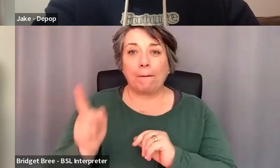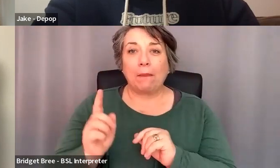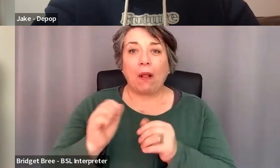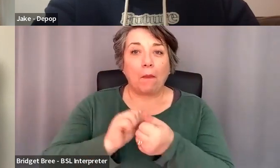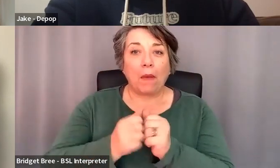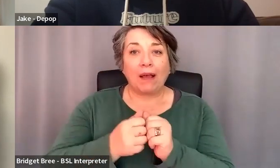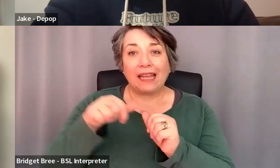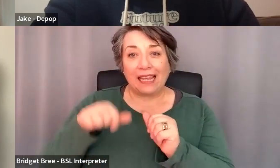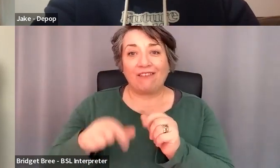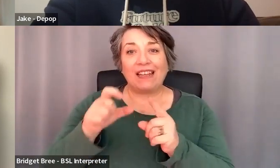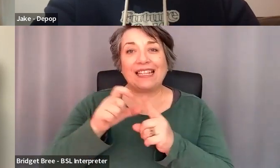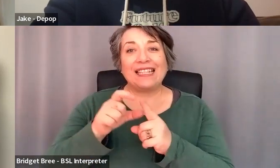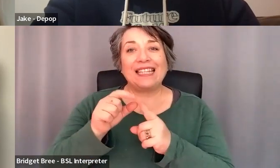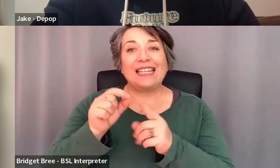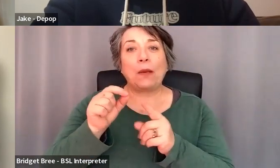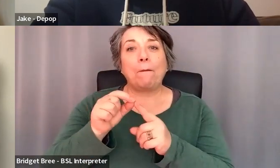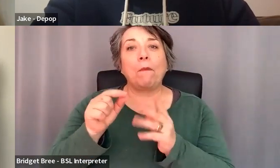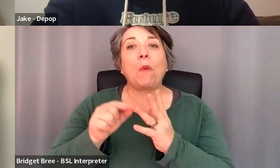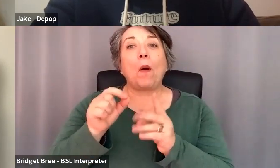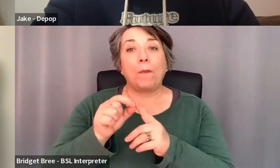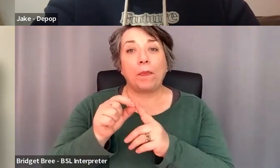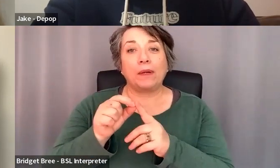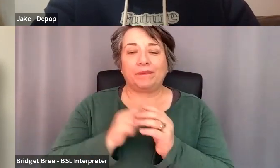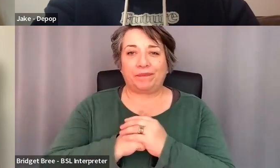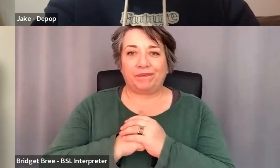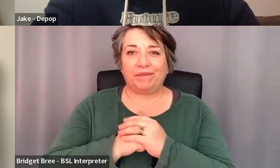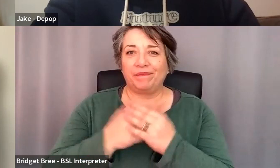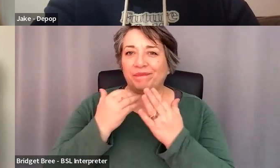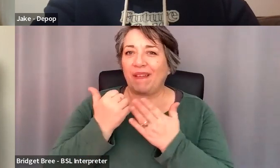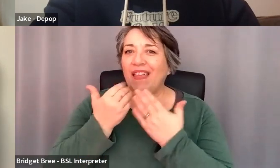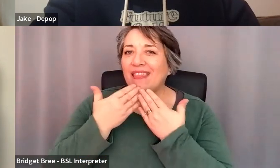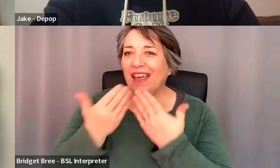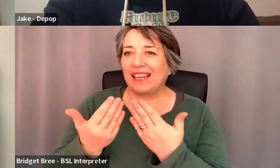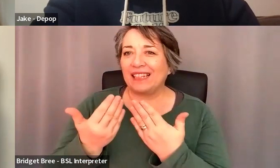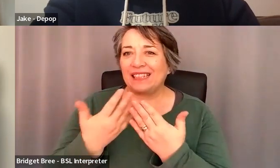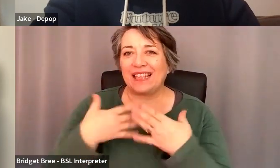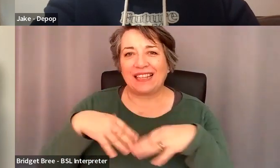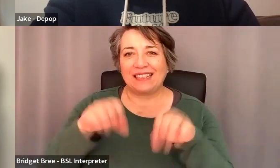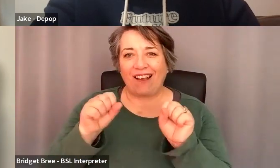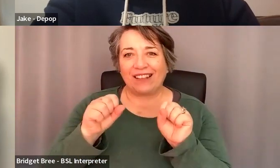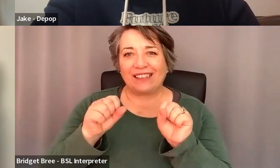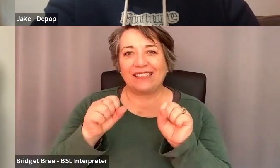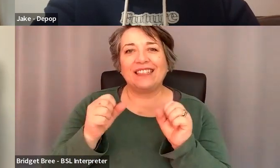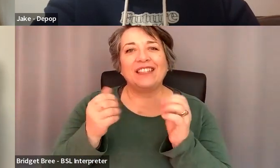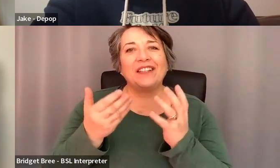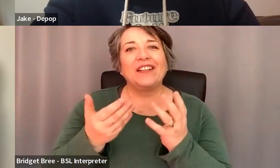Brilliant, thanks, guys. Let's get started. Off the top. Brilliant thanks, guys, right? Let's get started. So right off the top, then so can you tell